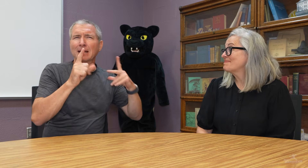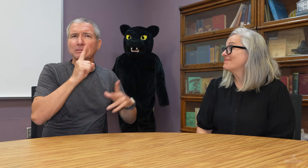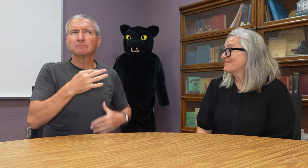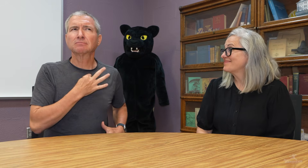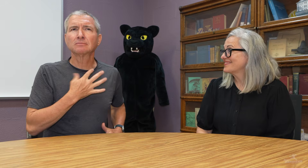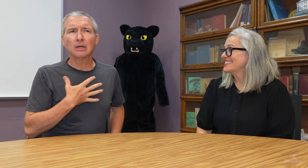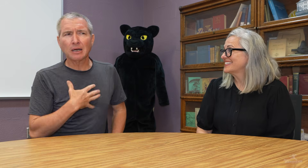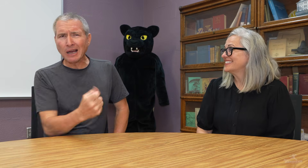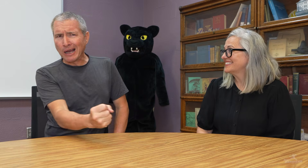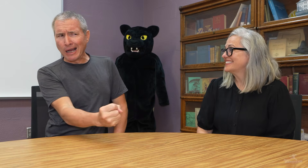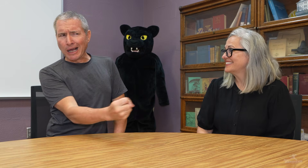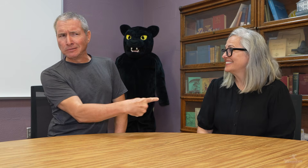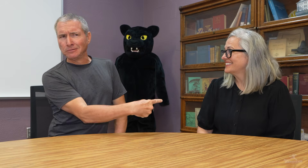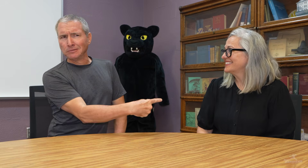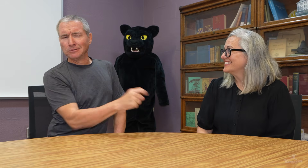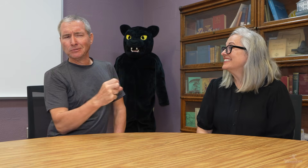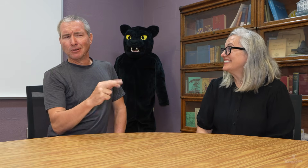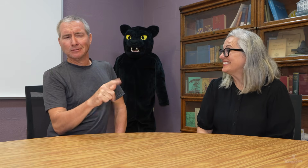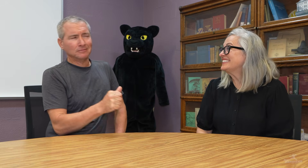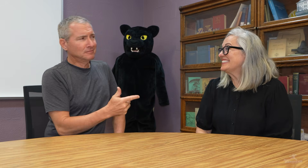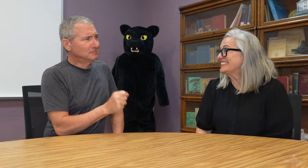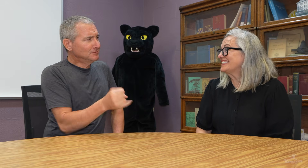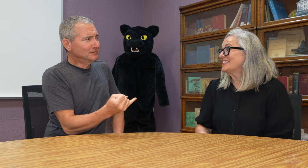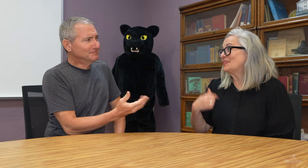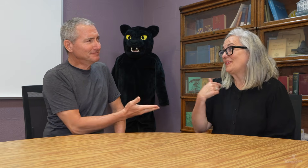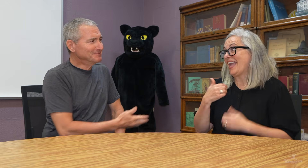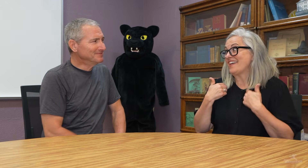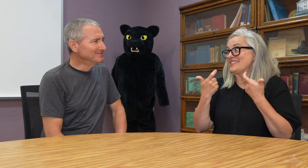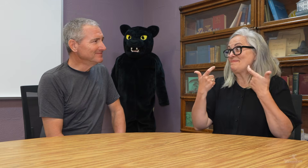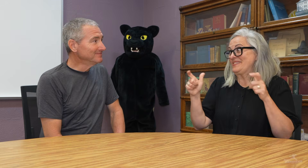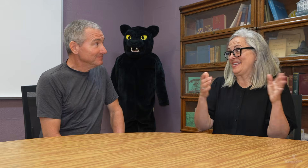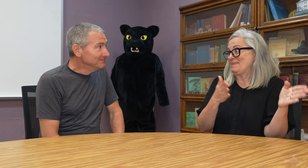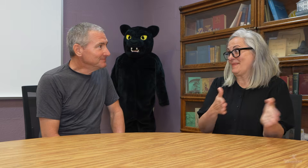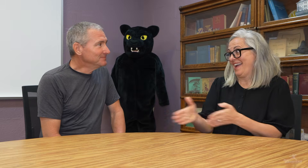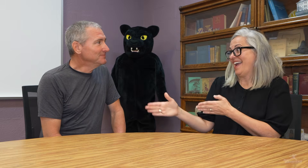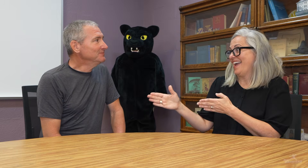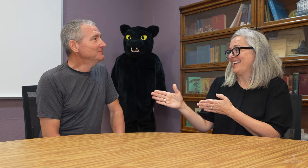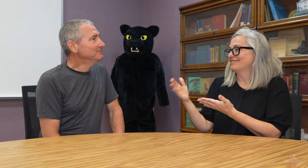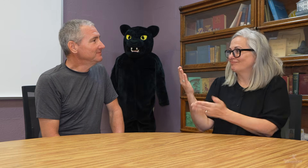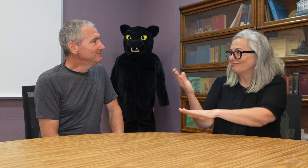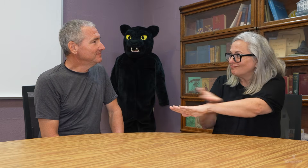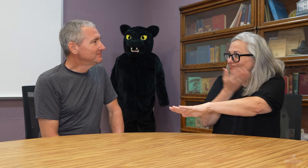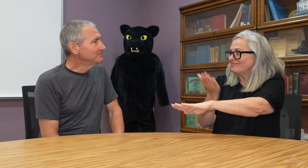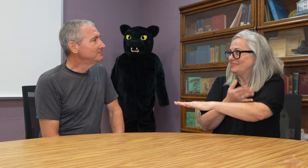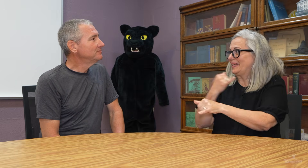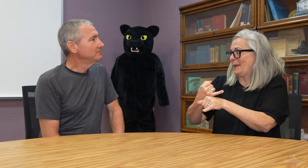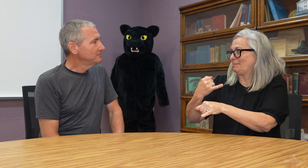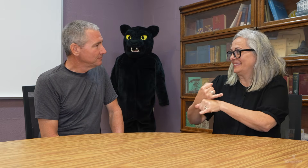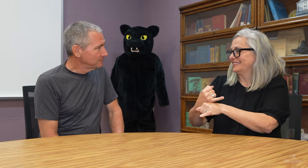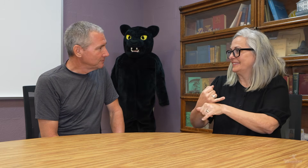I’m sure people are curious. So, Sharla, what are your comments on this? Yes, we have big plans to renovate the campus!